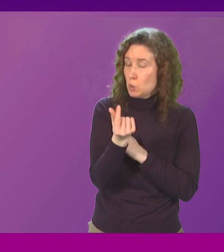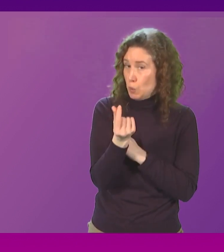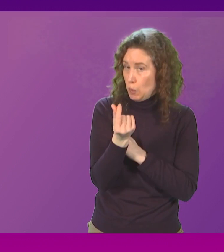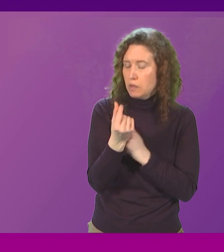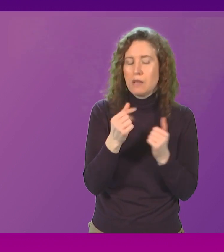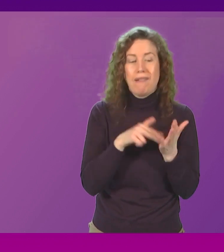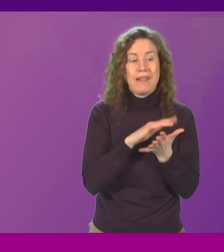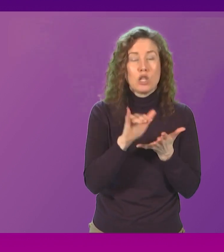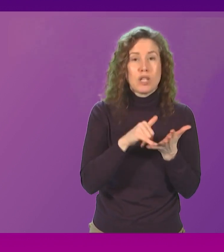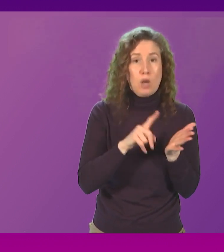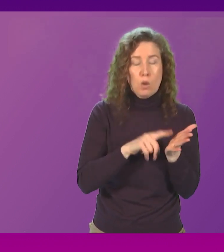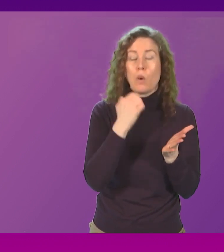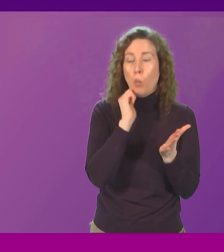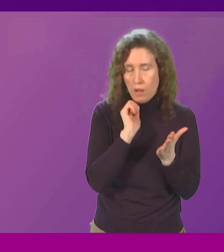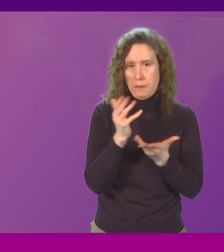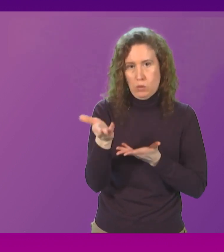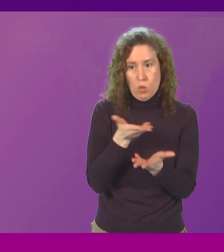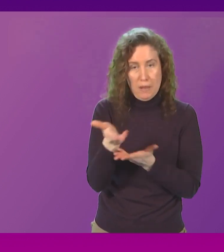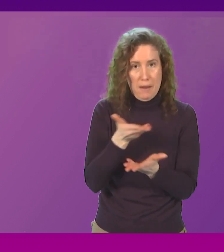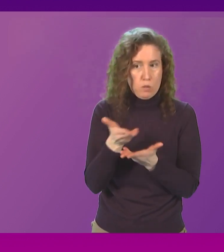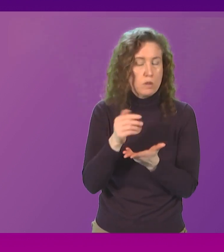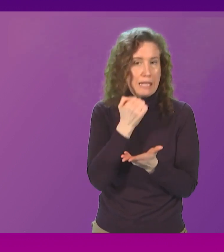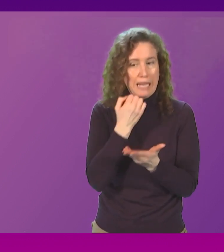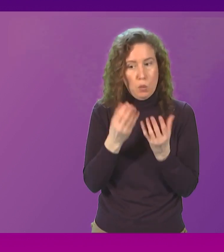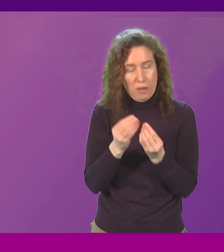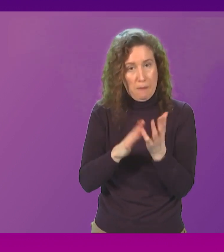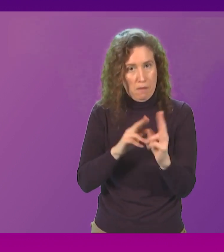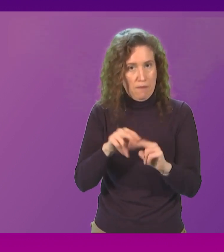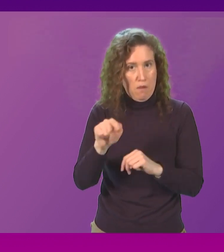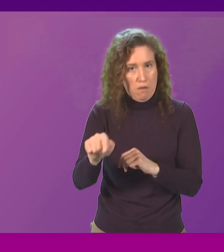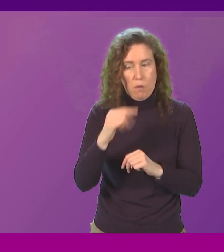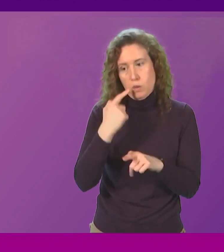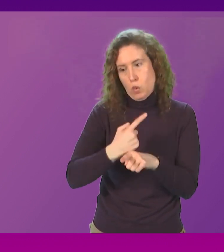NHS Lothian will discuss the date with his parents when they speak next week.